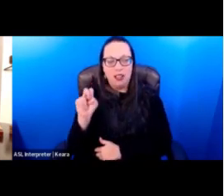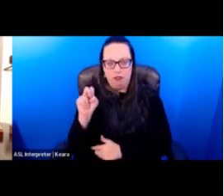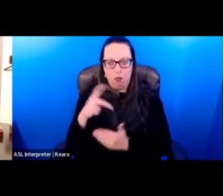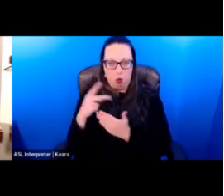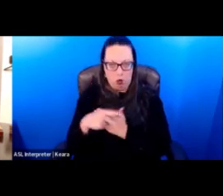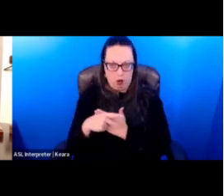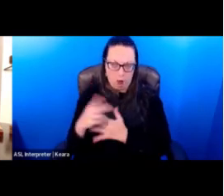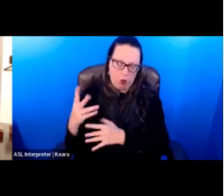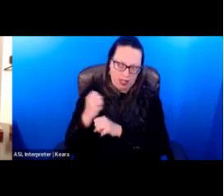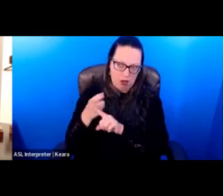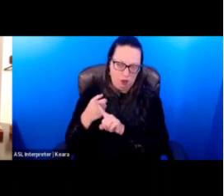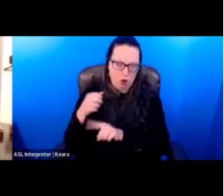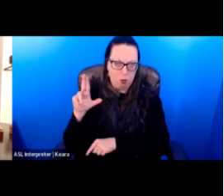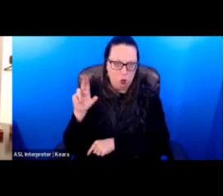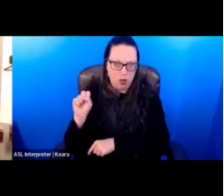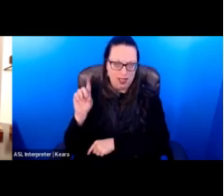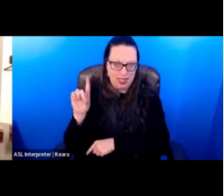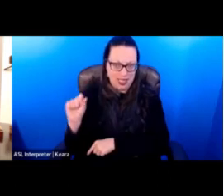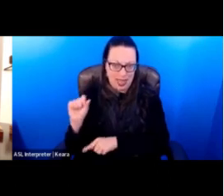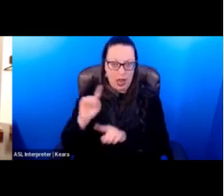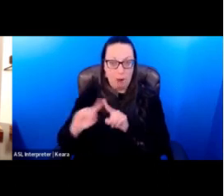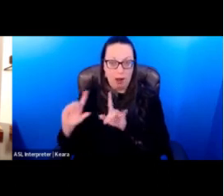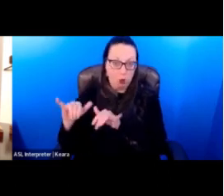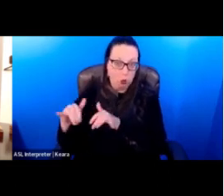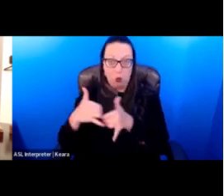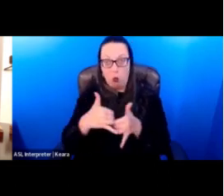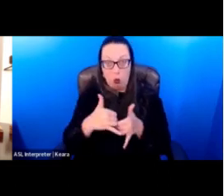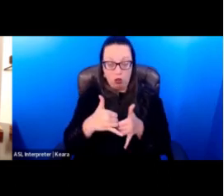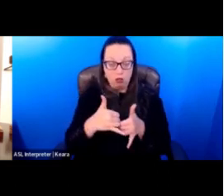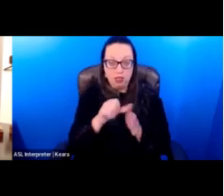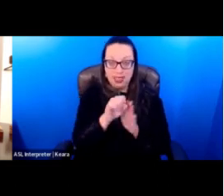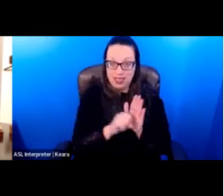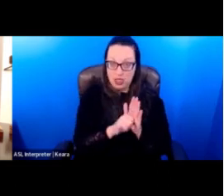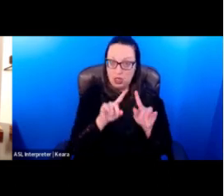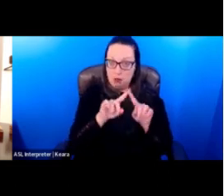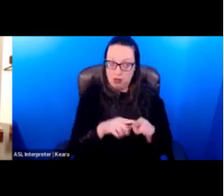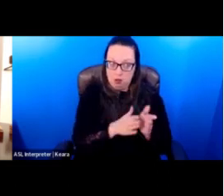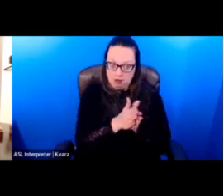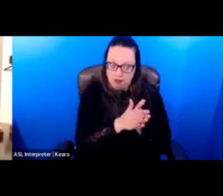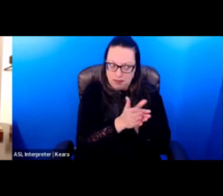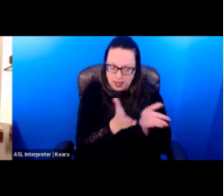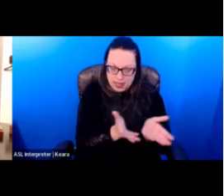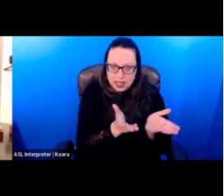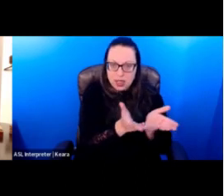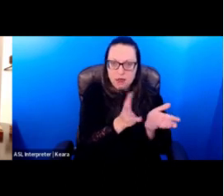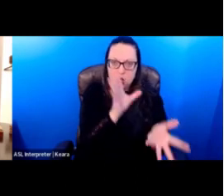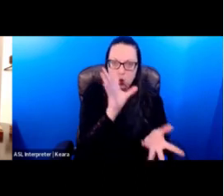administer it, but it rewards states based on an incentive, which is based on the total number of meals that they served